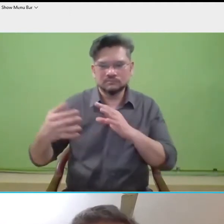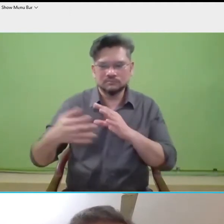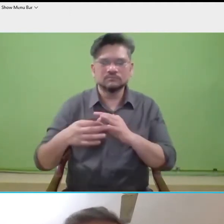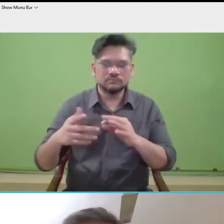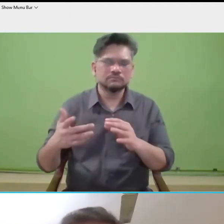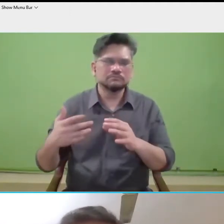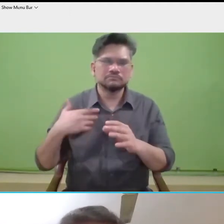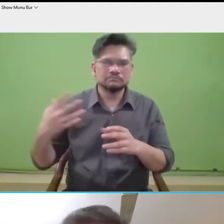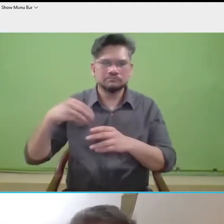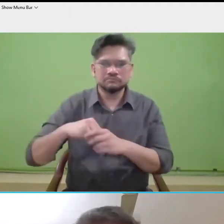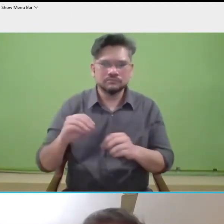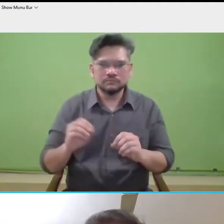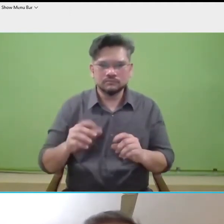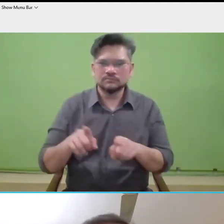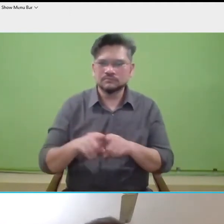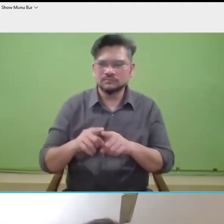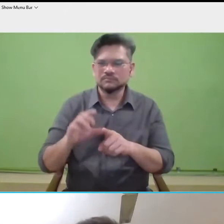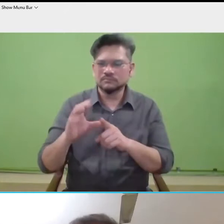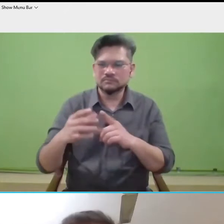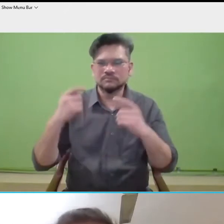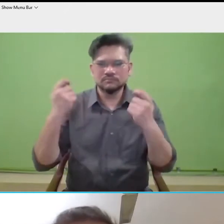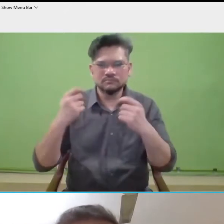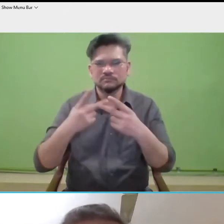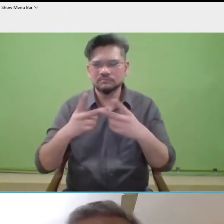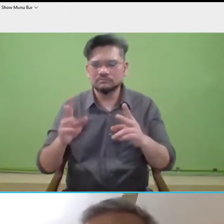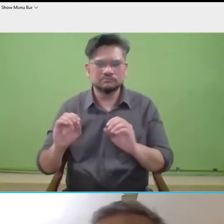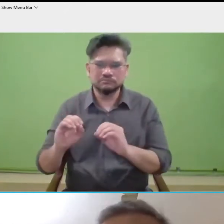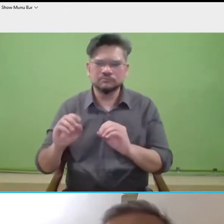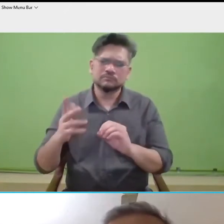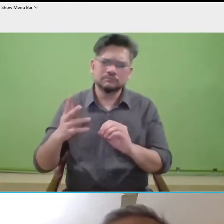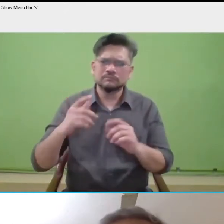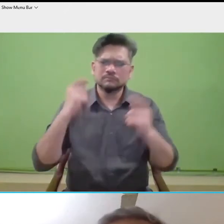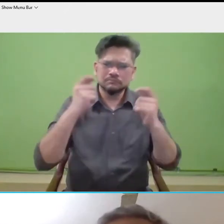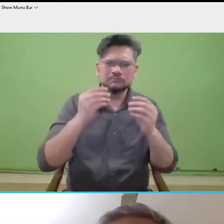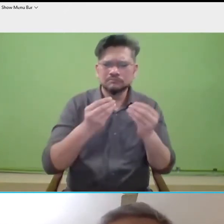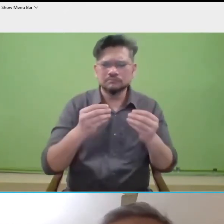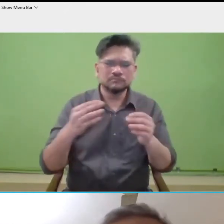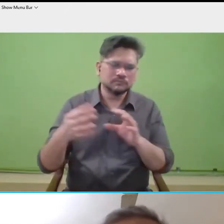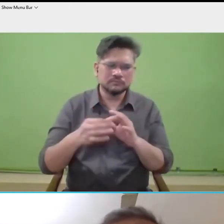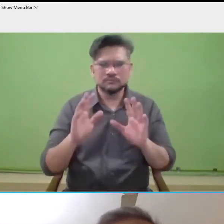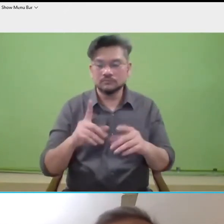through cultural festivities etc that is shared but something which comes through language can